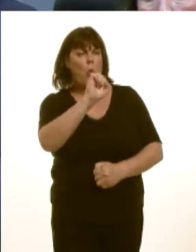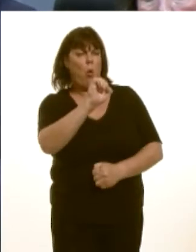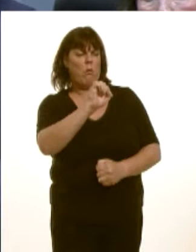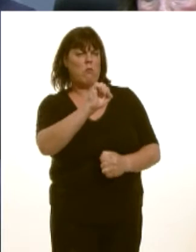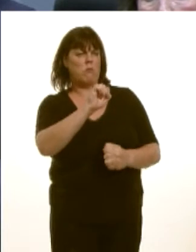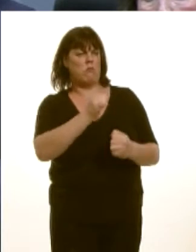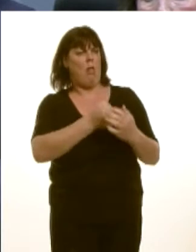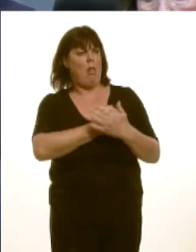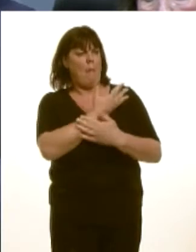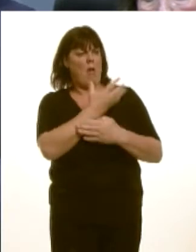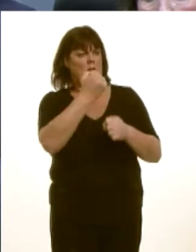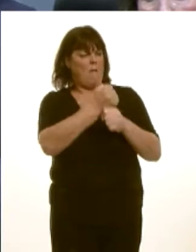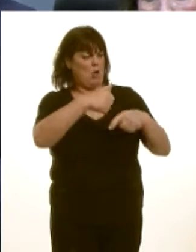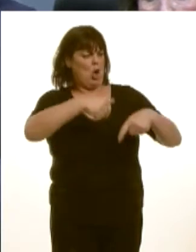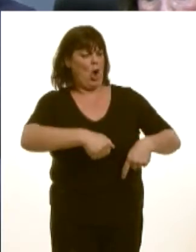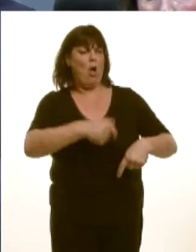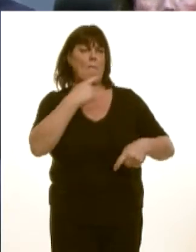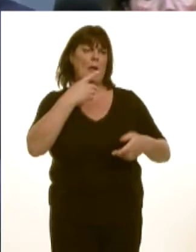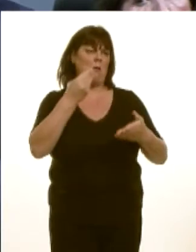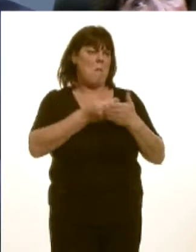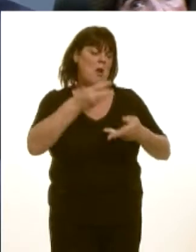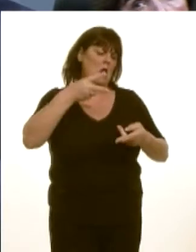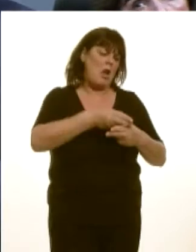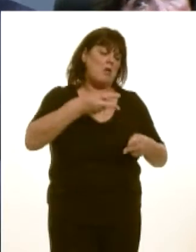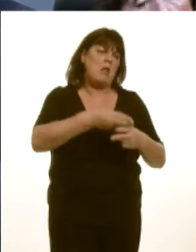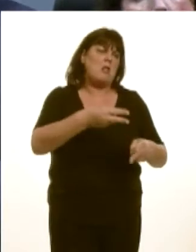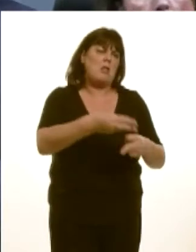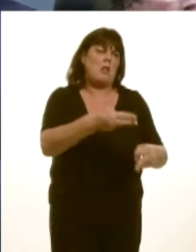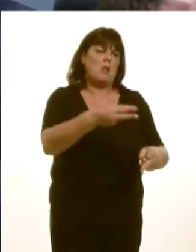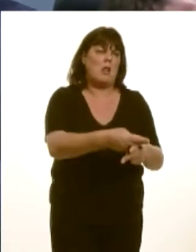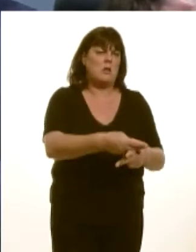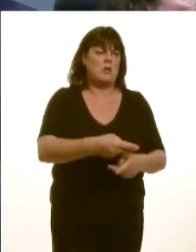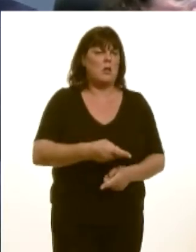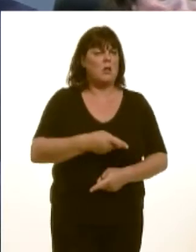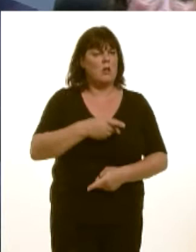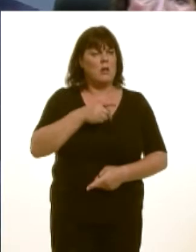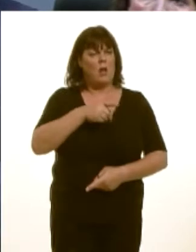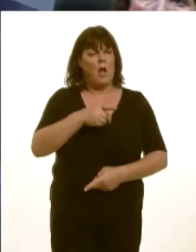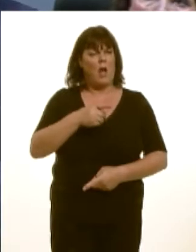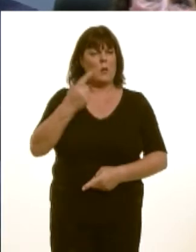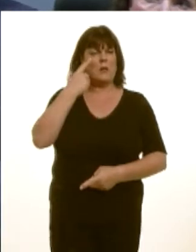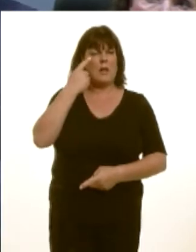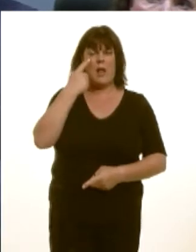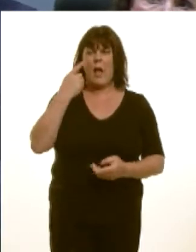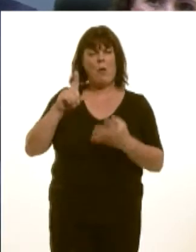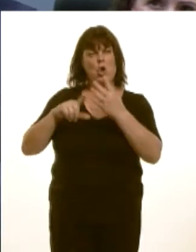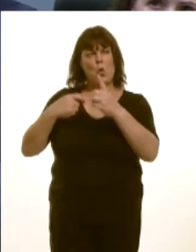I am unaware of any substantial in-year cuts given to your Government by the UK and, in fact, you have had Barnett consequentials.